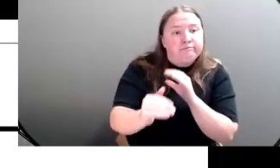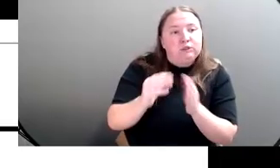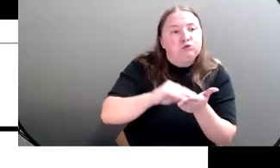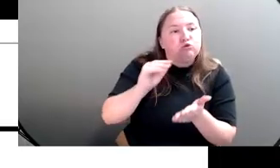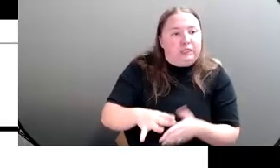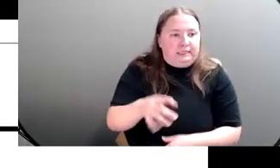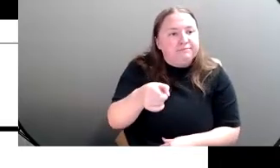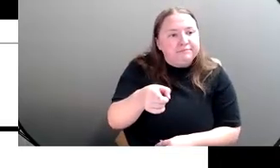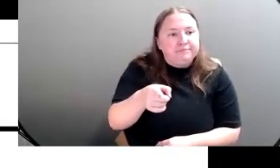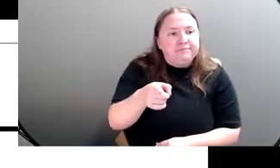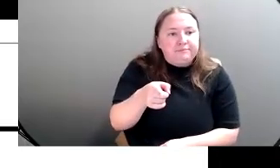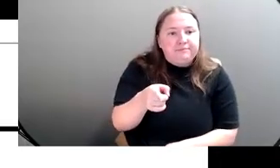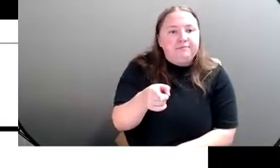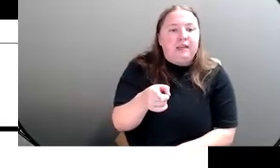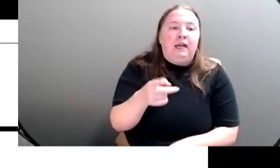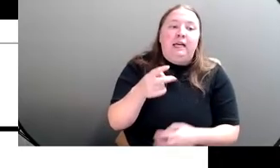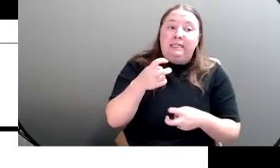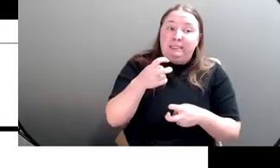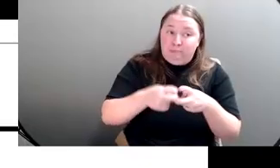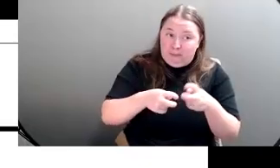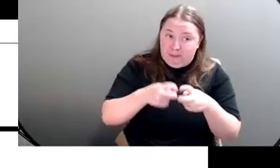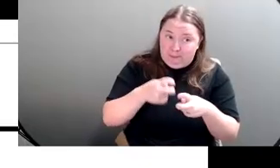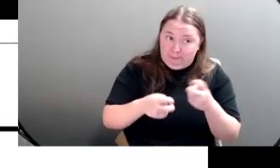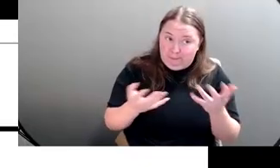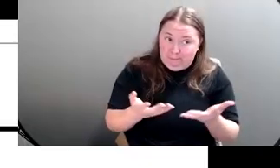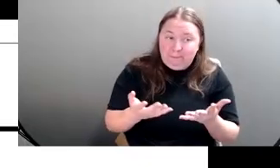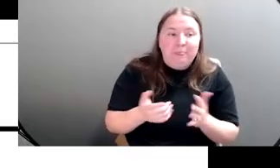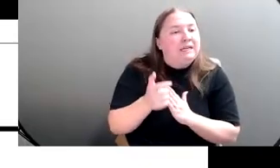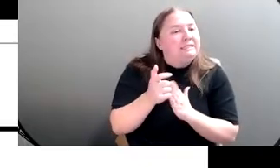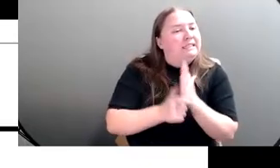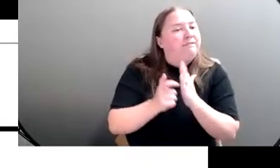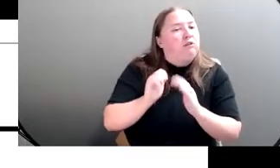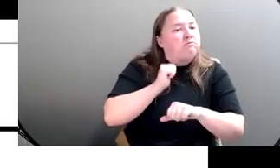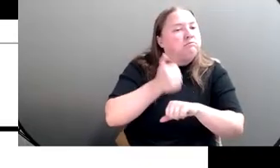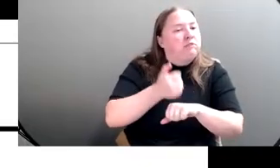Okay. Now, here's the problem, though. The default setting for students